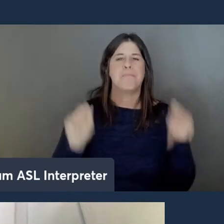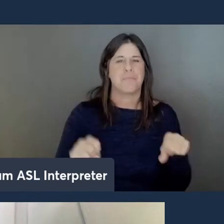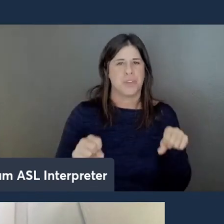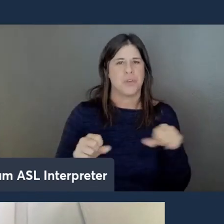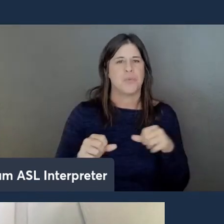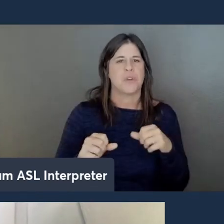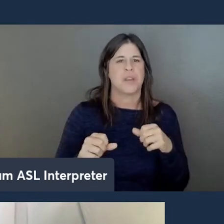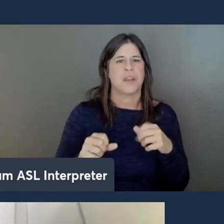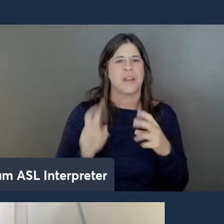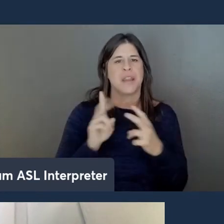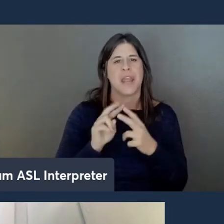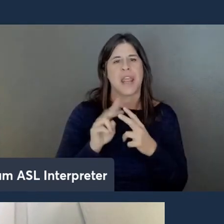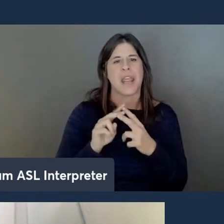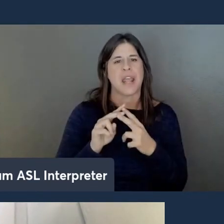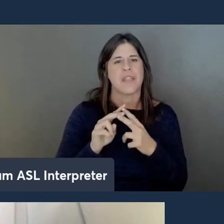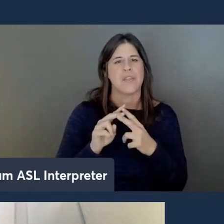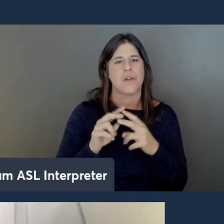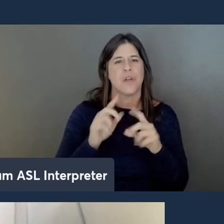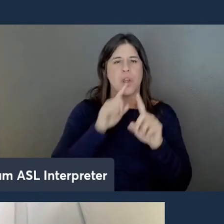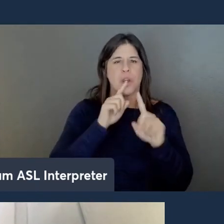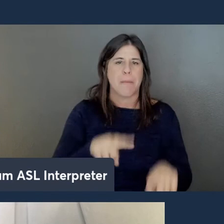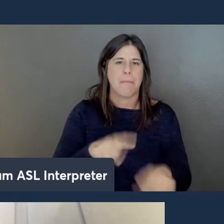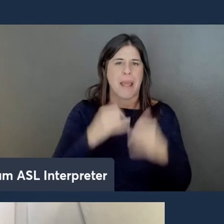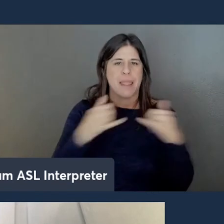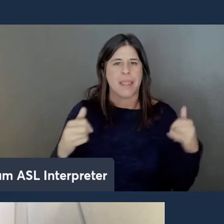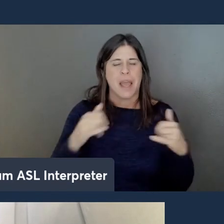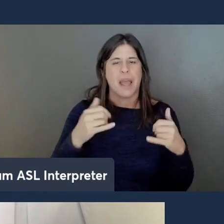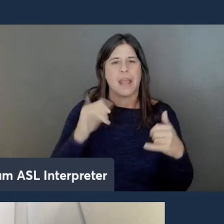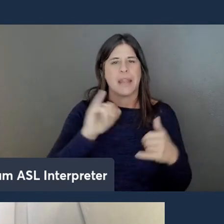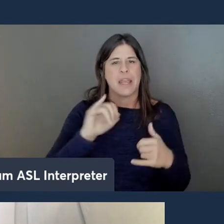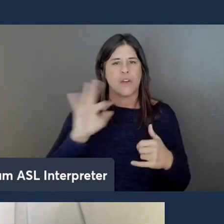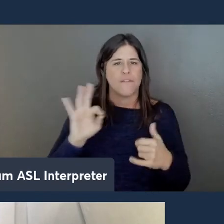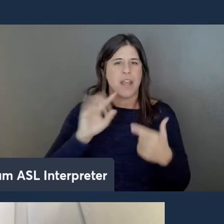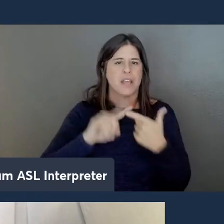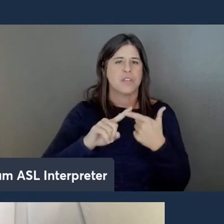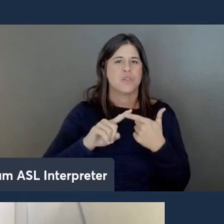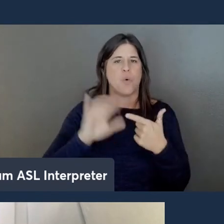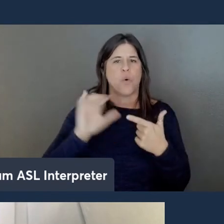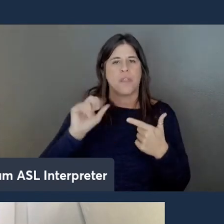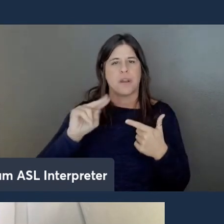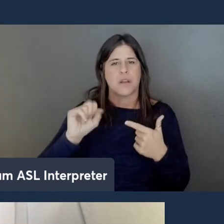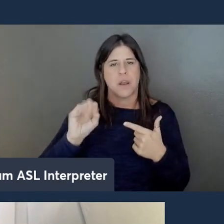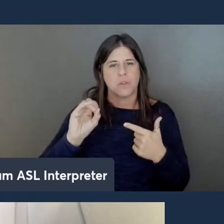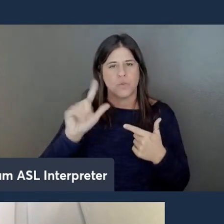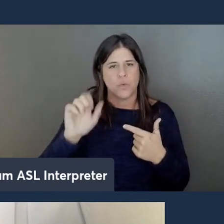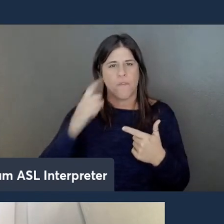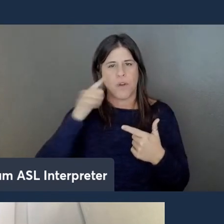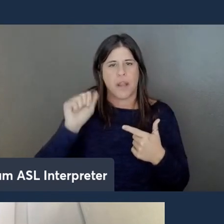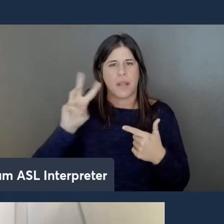through the Command Line Interface or in the AWS console. These instances are available right today,